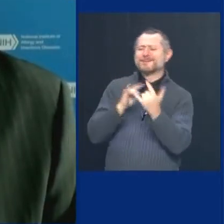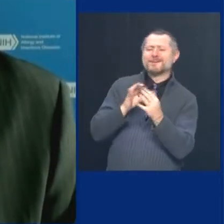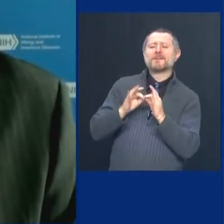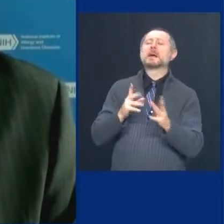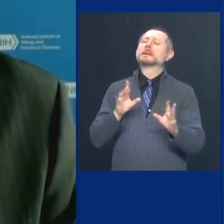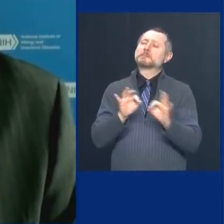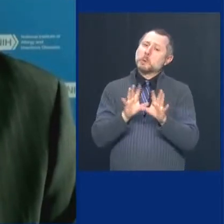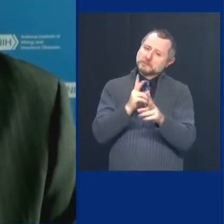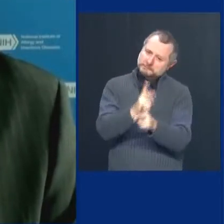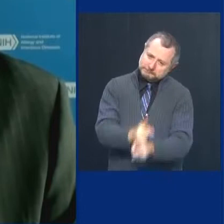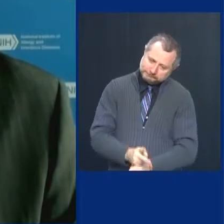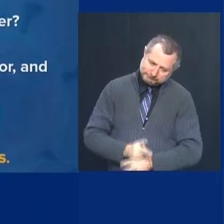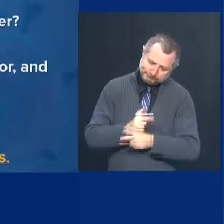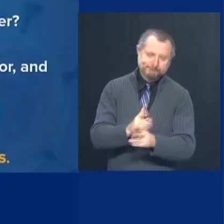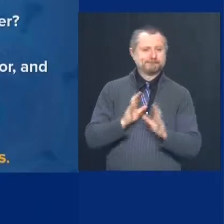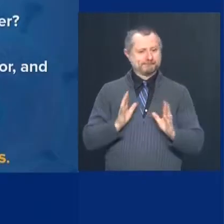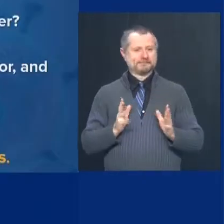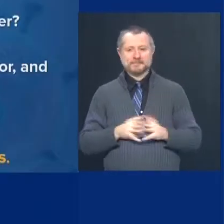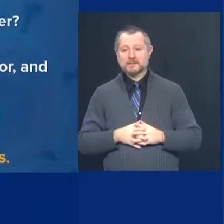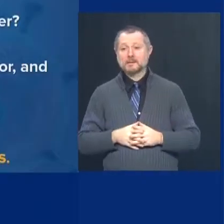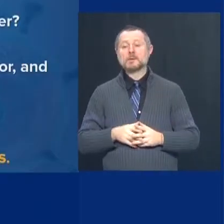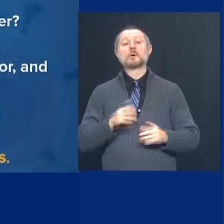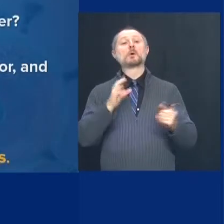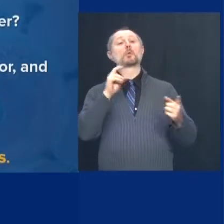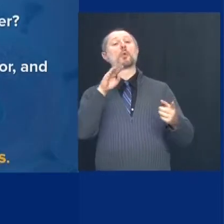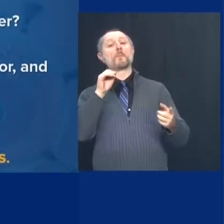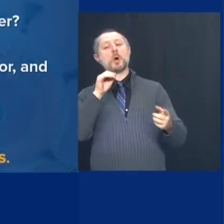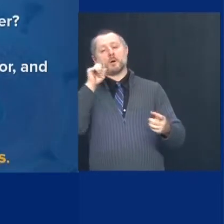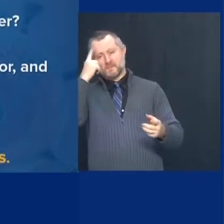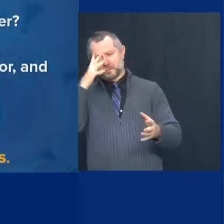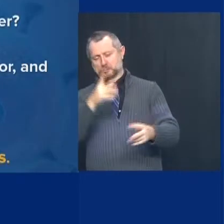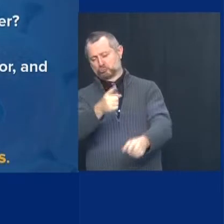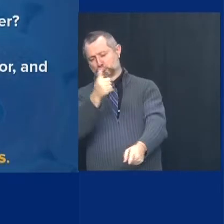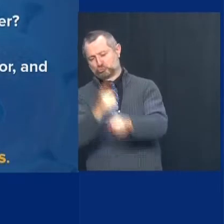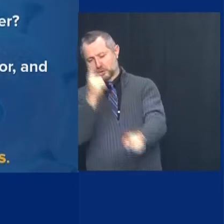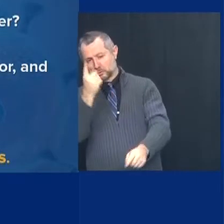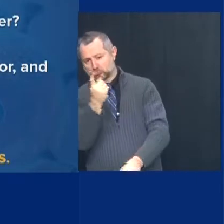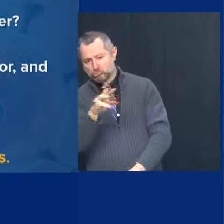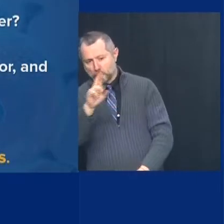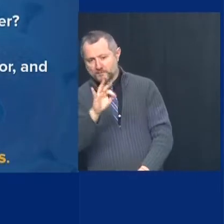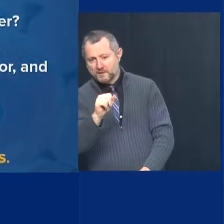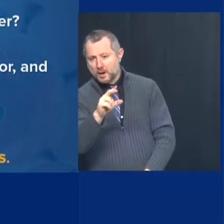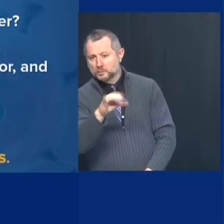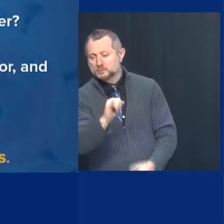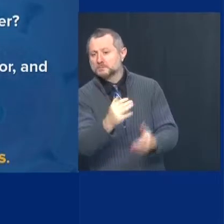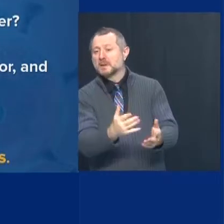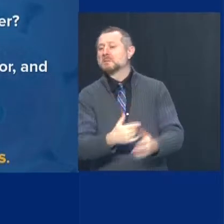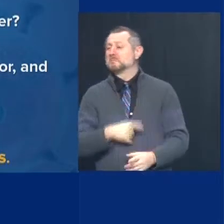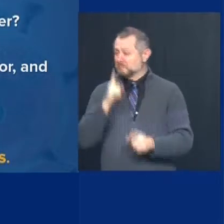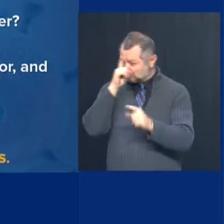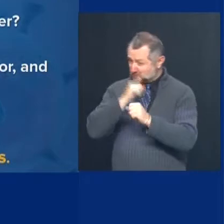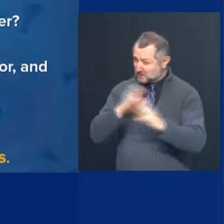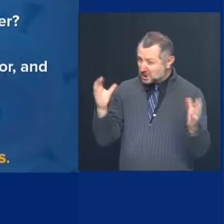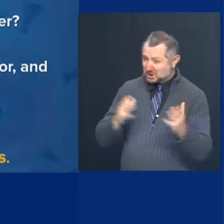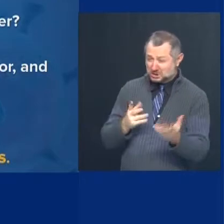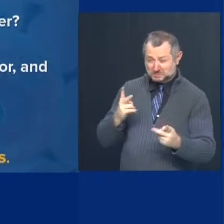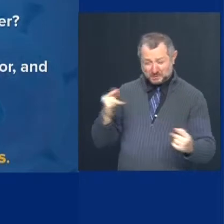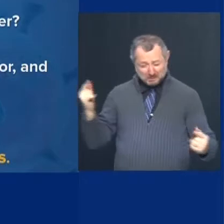WHO THEY'VE BEEN EXPOSED TO. YOU WANT TO BE FRIENDLY, YOU WANT TO BE COLLEGIAL, BUT YOU'VE REALLY GOT TO BE CAREFUL ABOUT THAT.